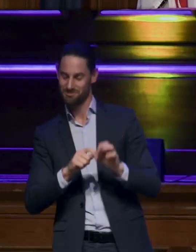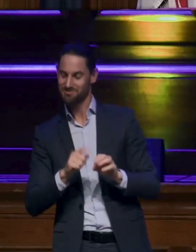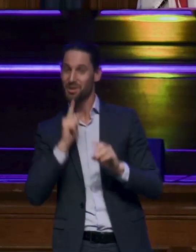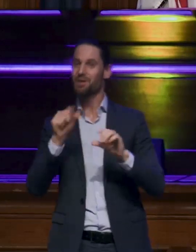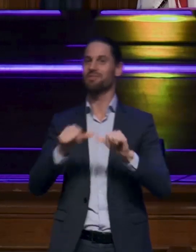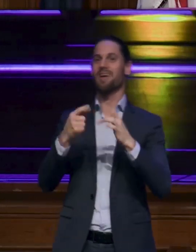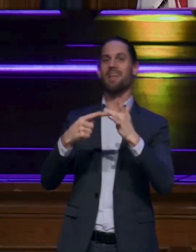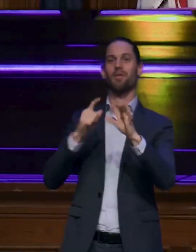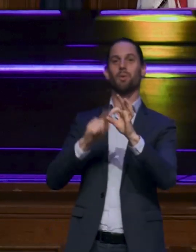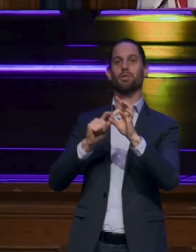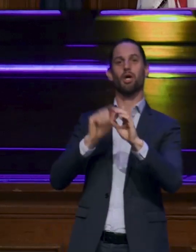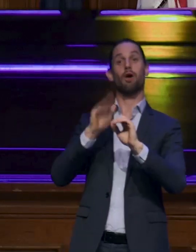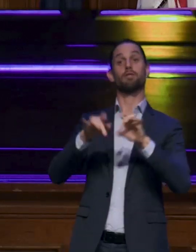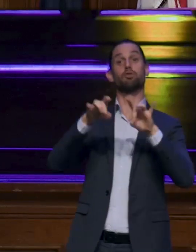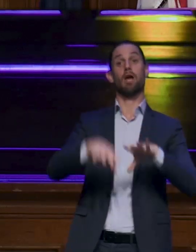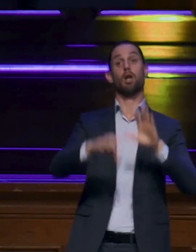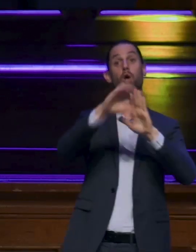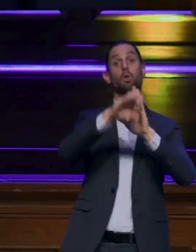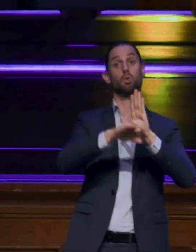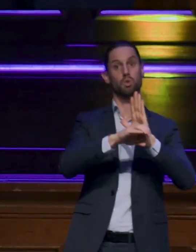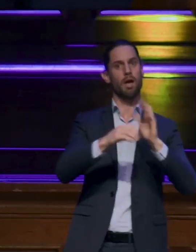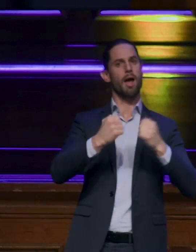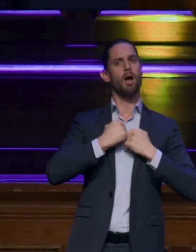issue of australia and constitutional recognition and you referenced in your